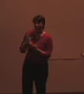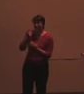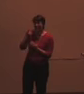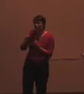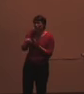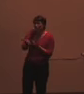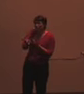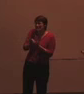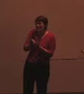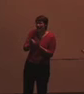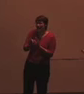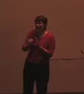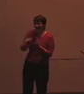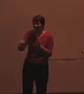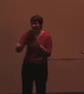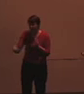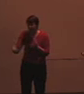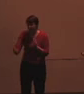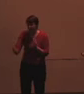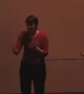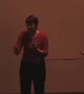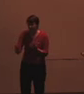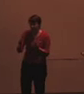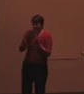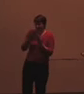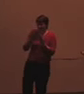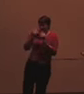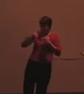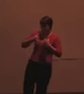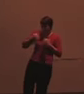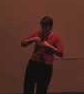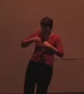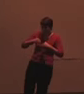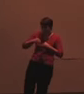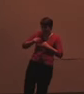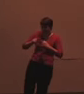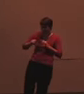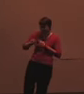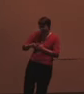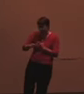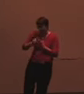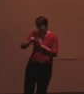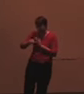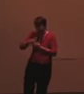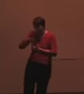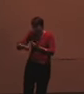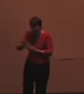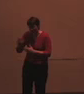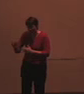or how far you are outside or in between. Alex showed these diagrams.